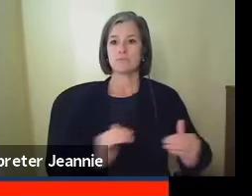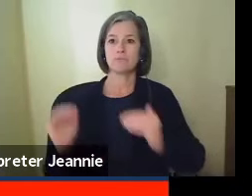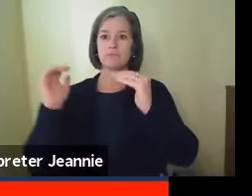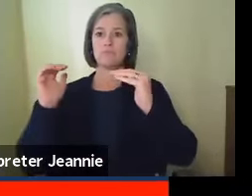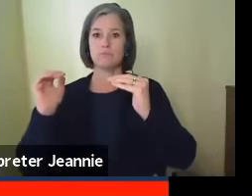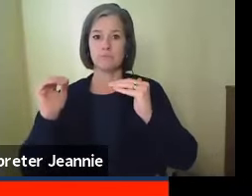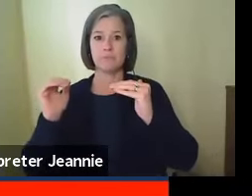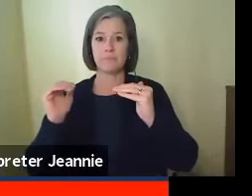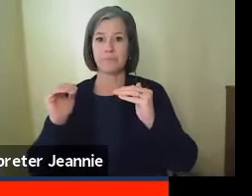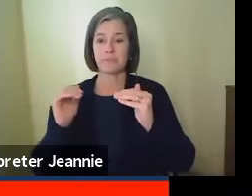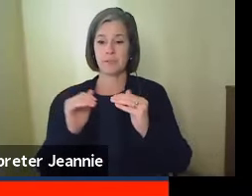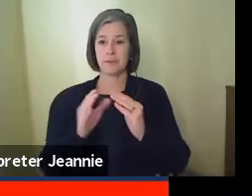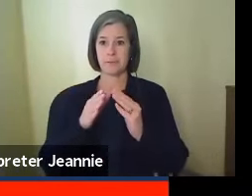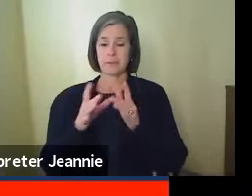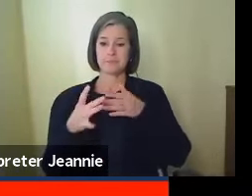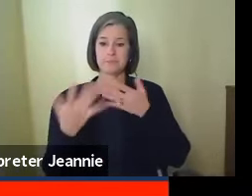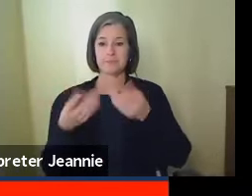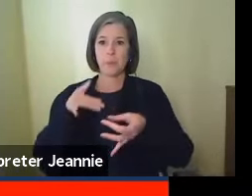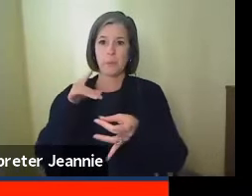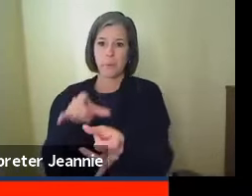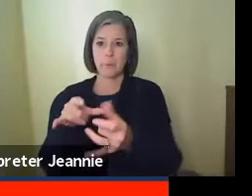So instead of this happening consecutively where you do all of the